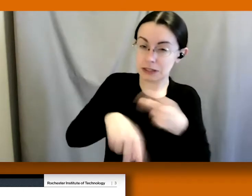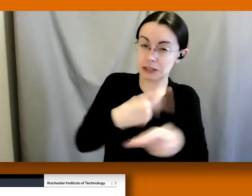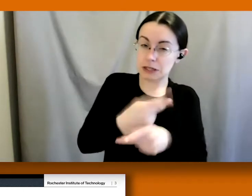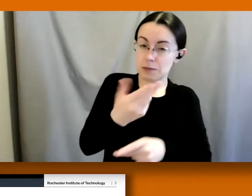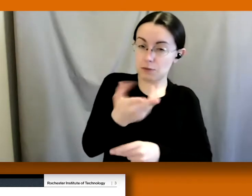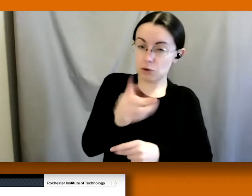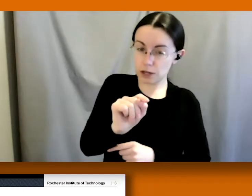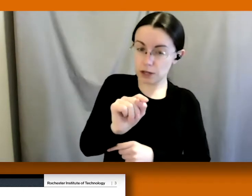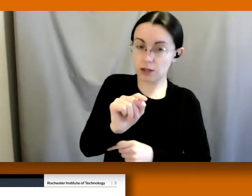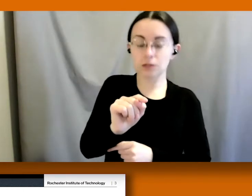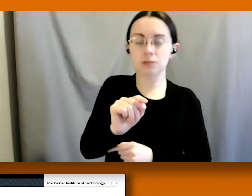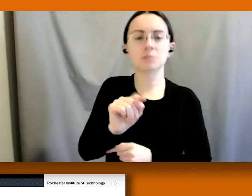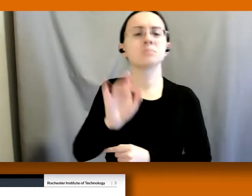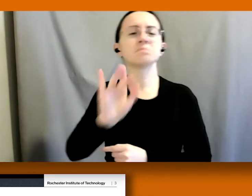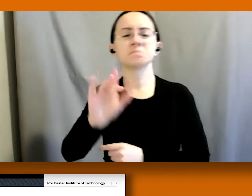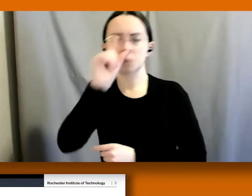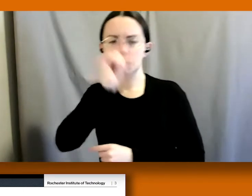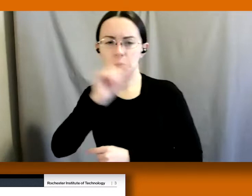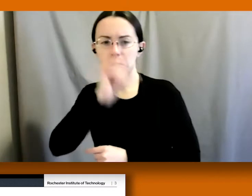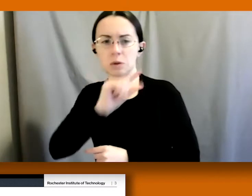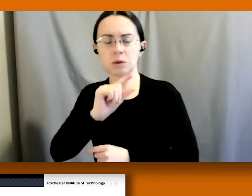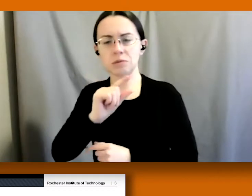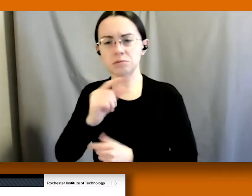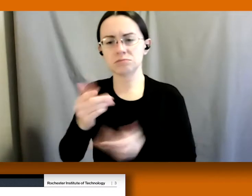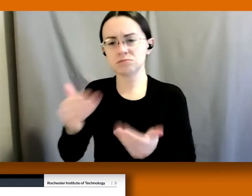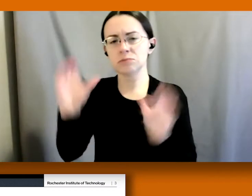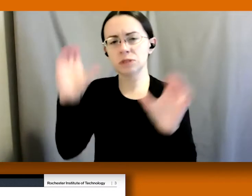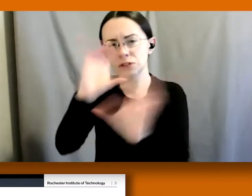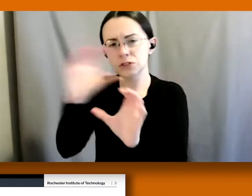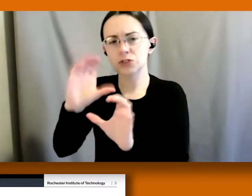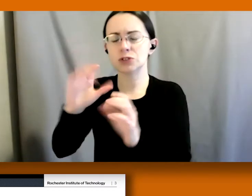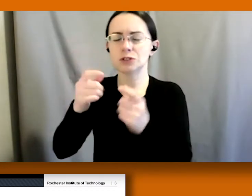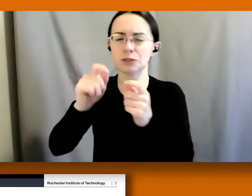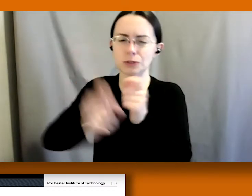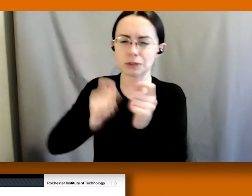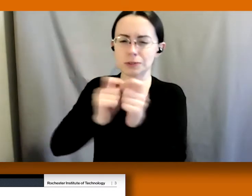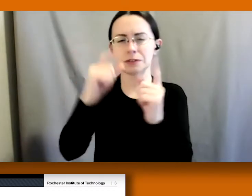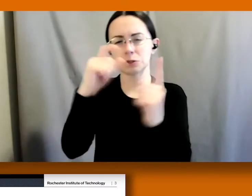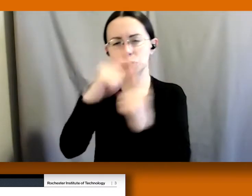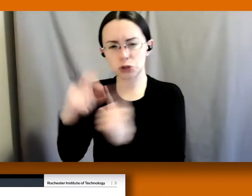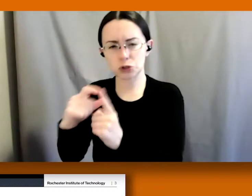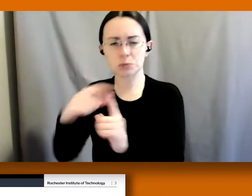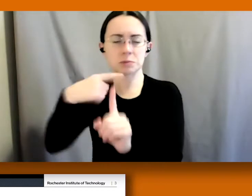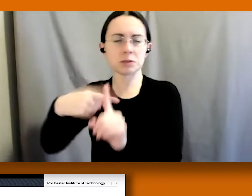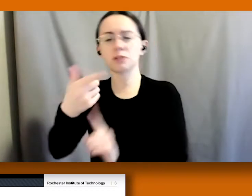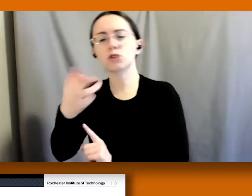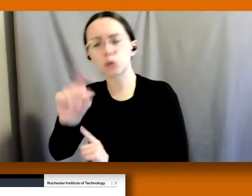certain key terms with the words "grant" or "funding" and just Google around.